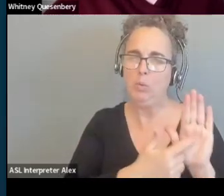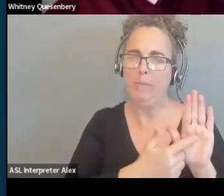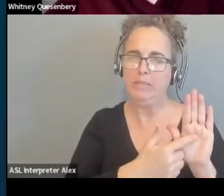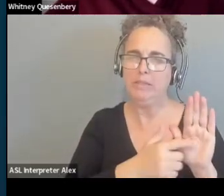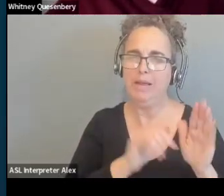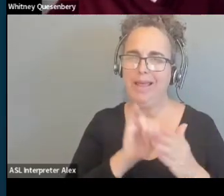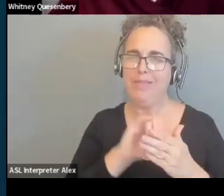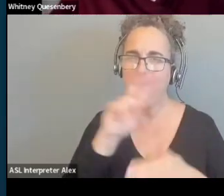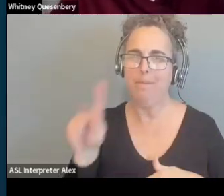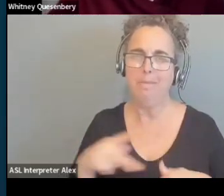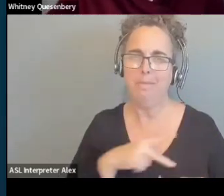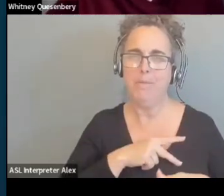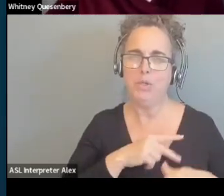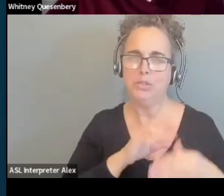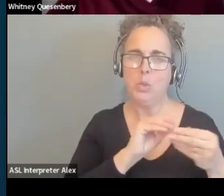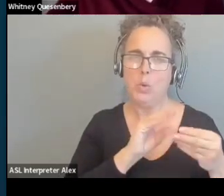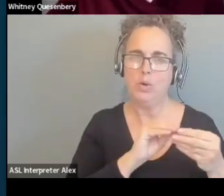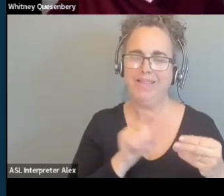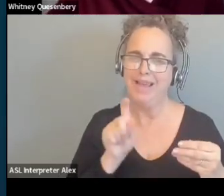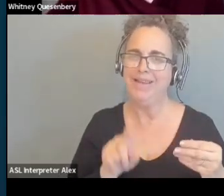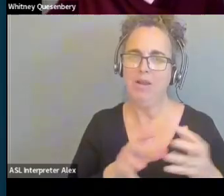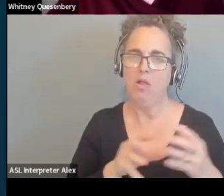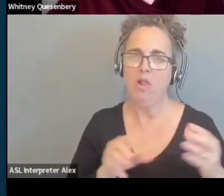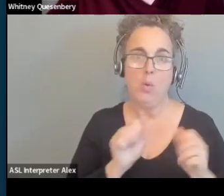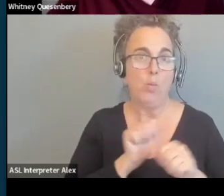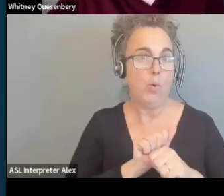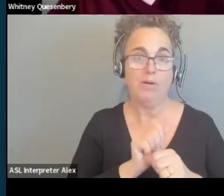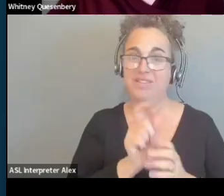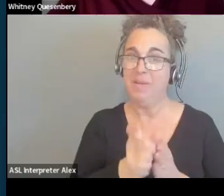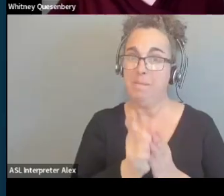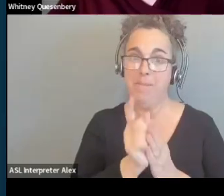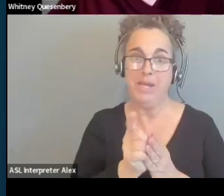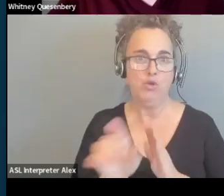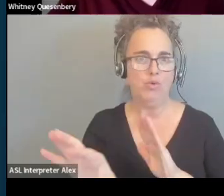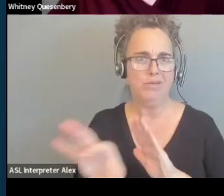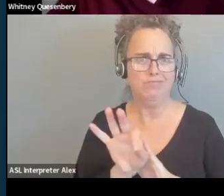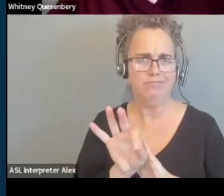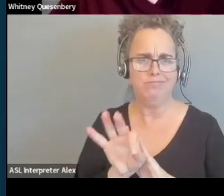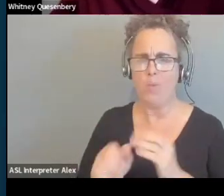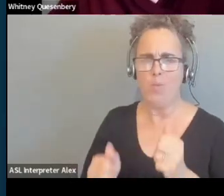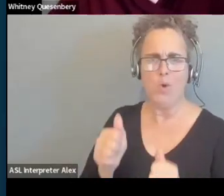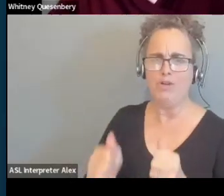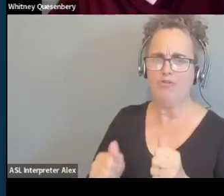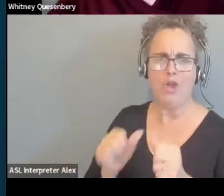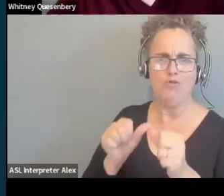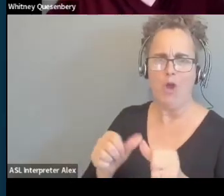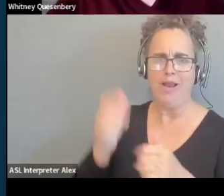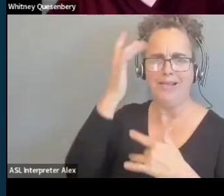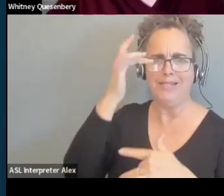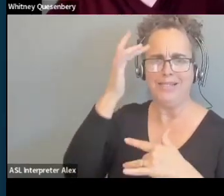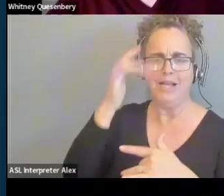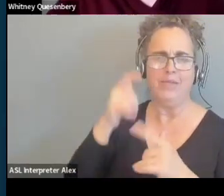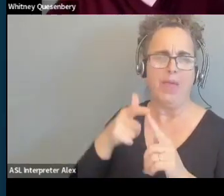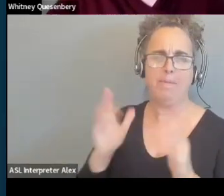because every the minute you make a choice of what kind of chronic condition it is, you've begun to narrow the perspective.